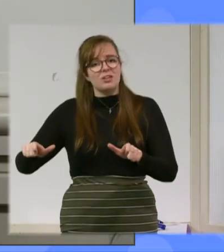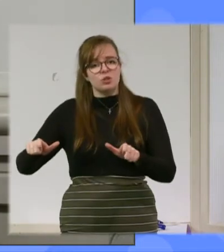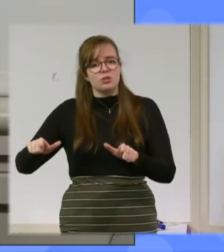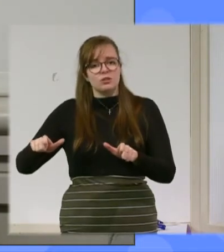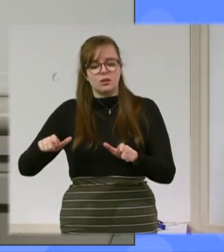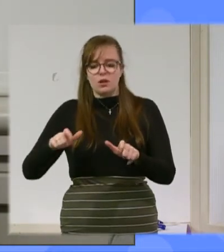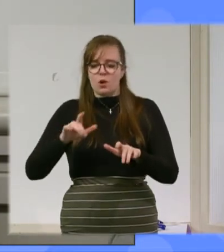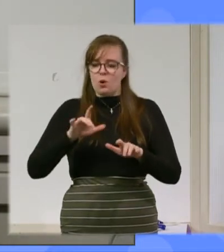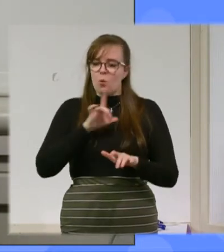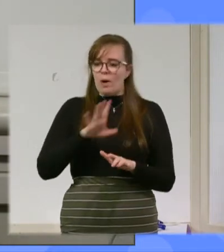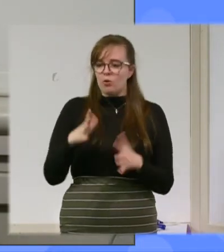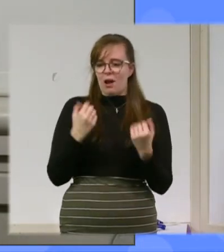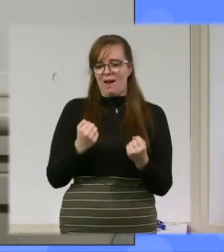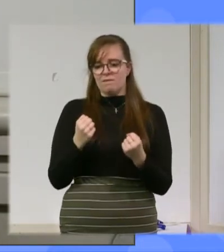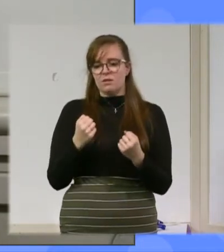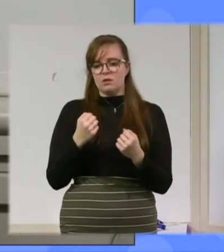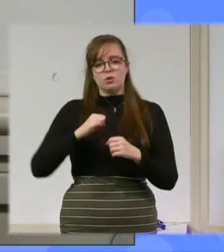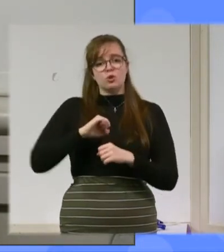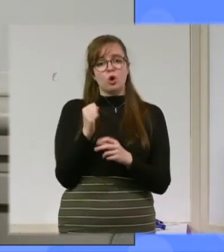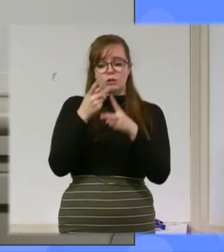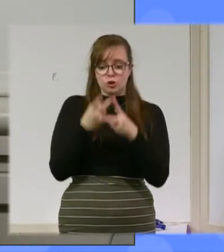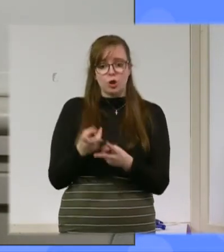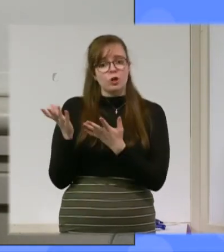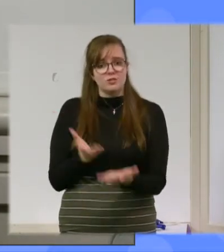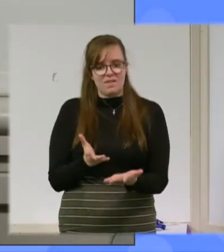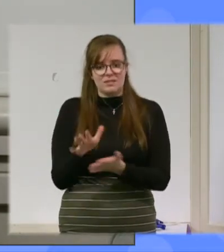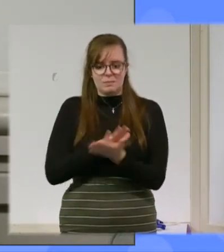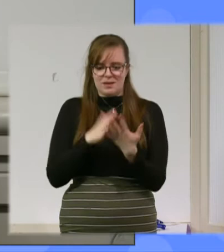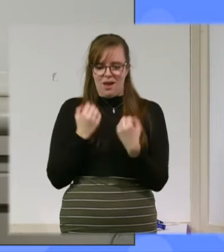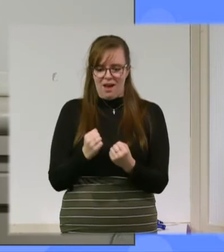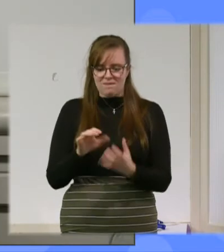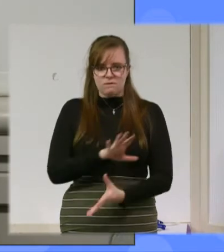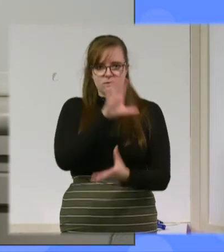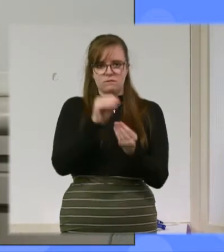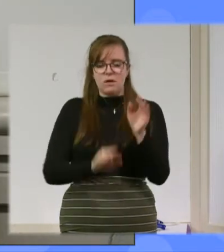care service which provides that comprehensive support for people when